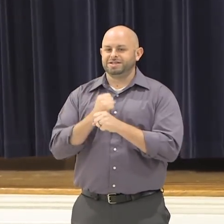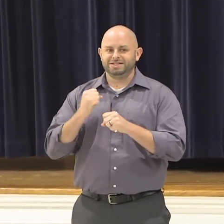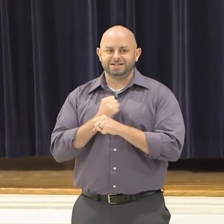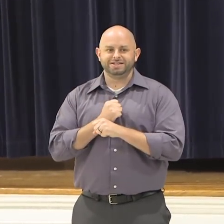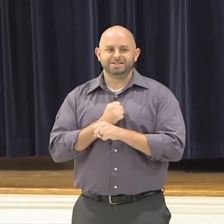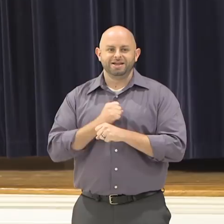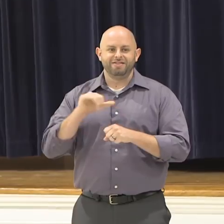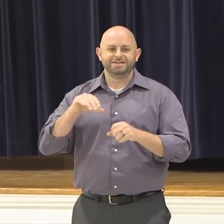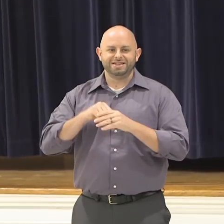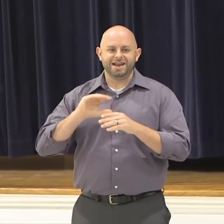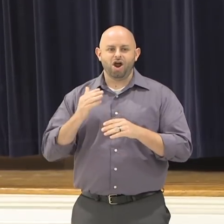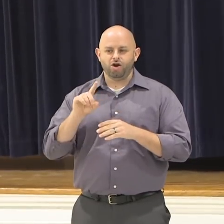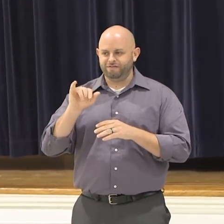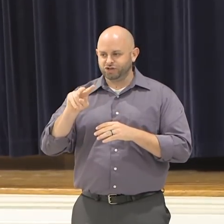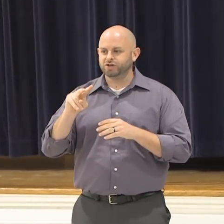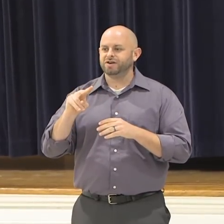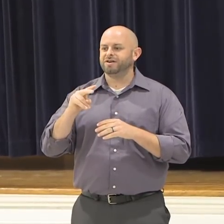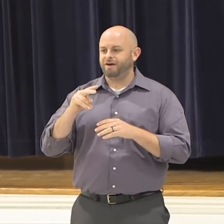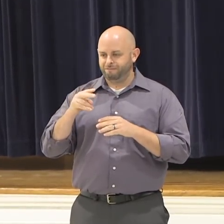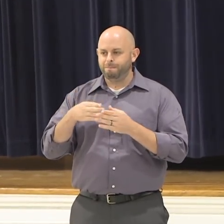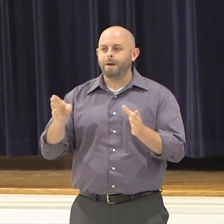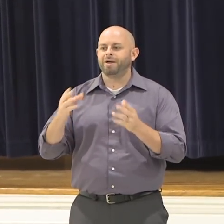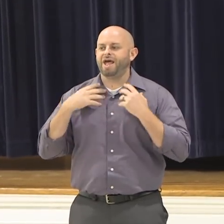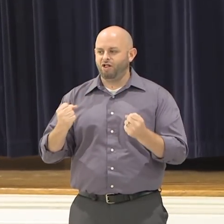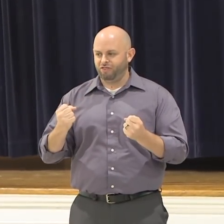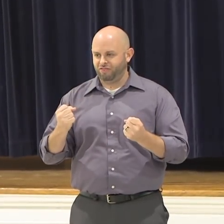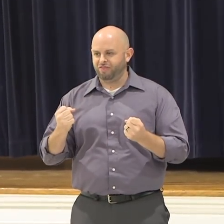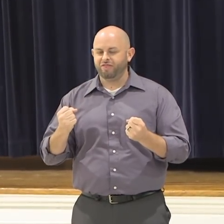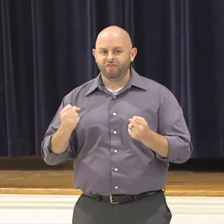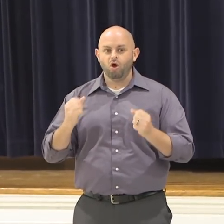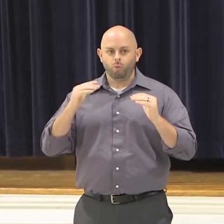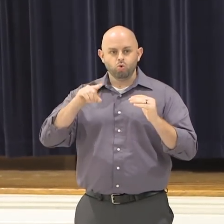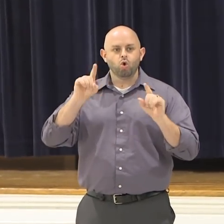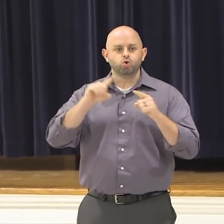our division of Public Health so I hope you all go to our homepage it is what is